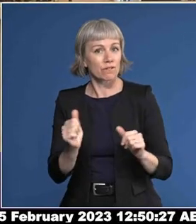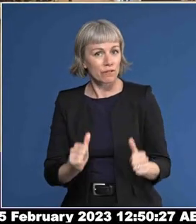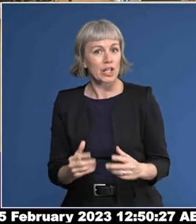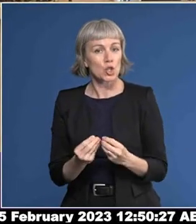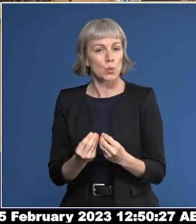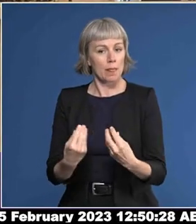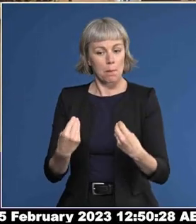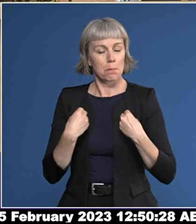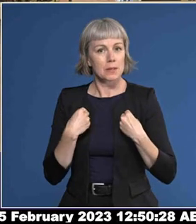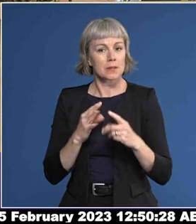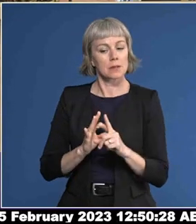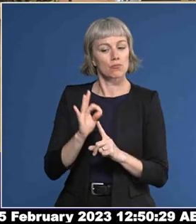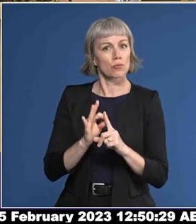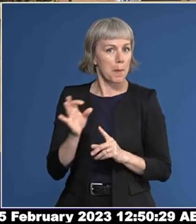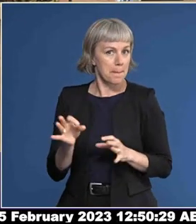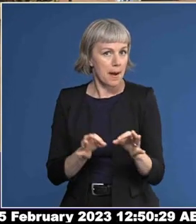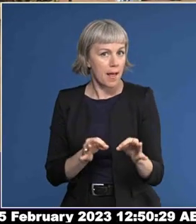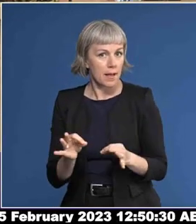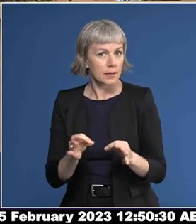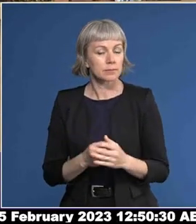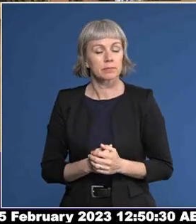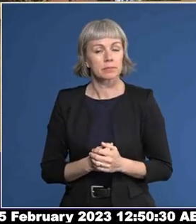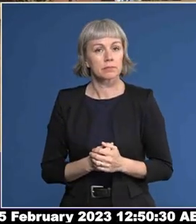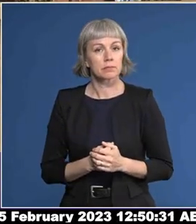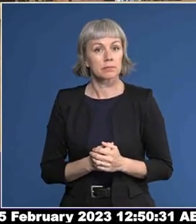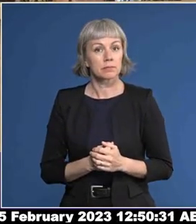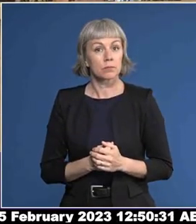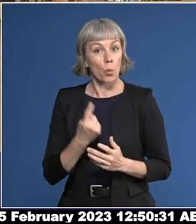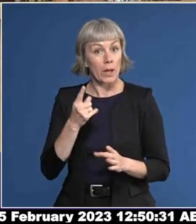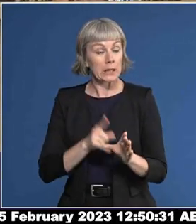But already in this first year, we have implemented a number of changes, particularly in terms of how it relates to governance.